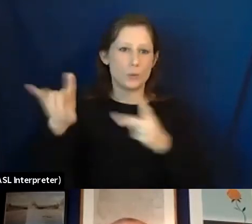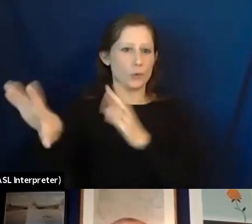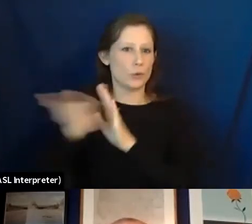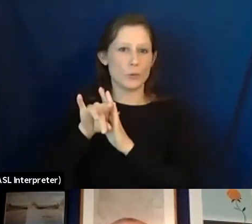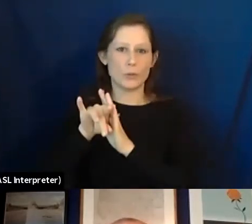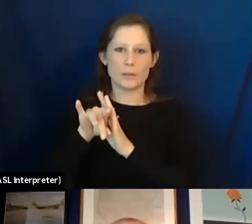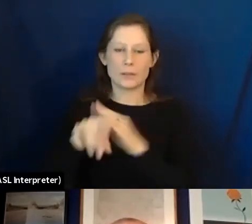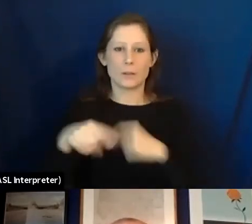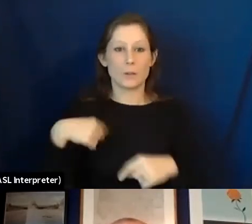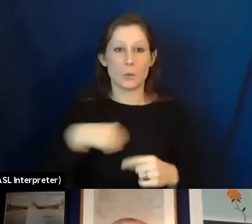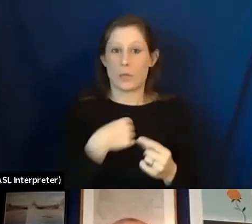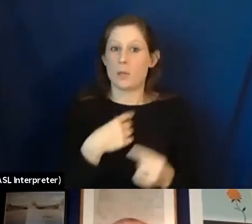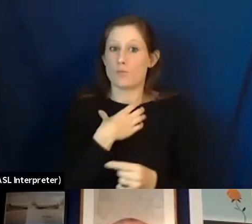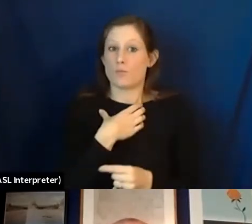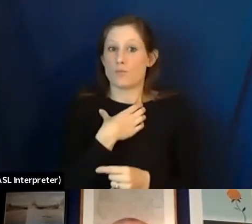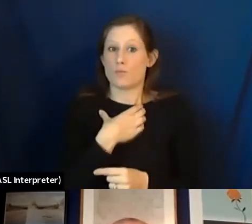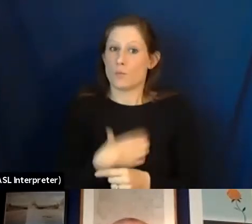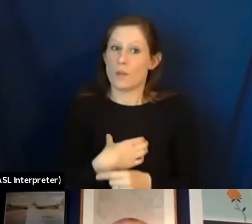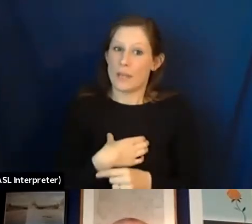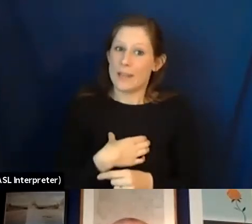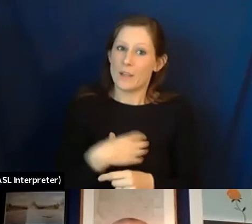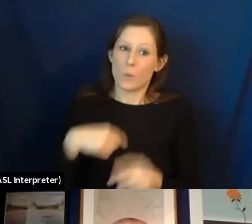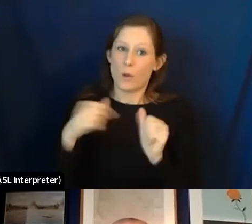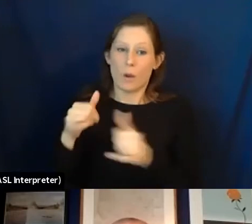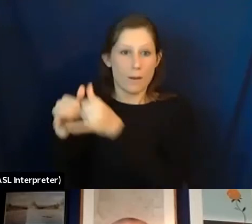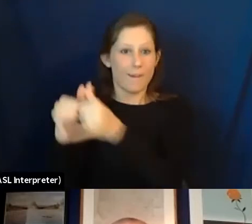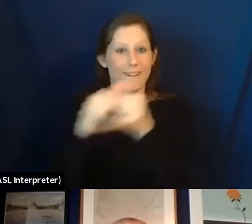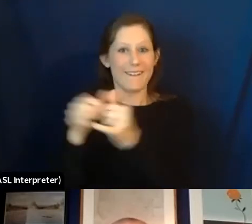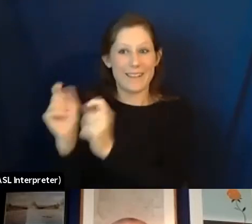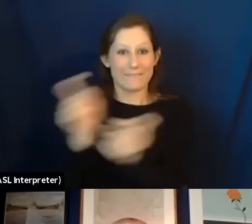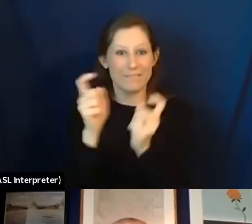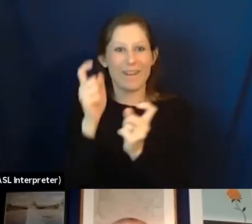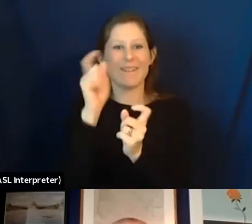we would have loved to we would love to give awards to everyone but then it wouldn't make